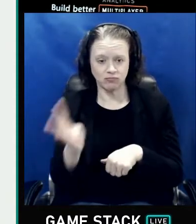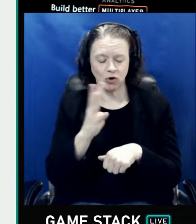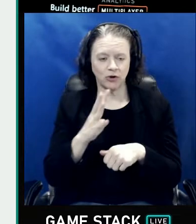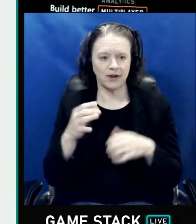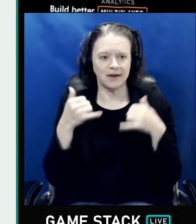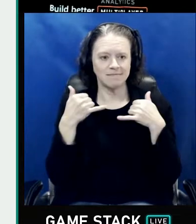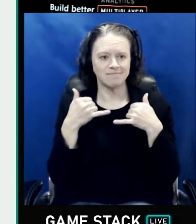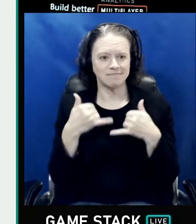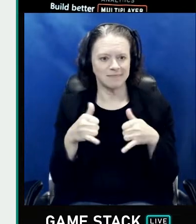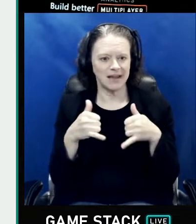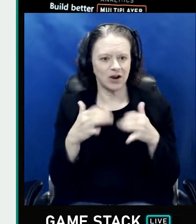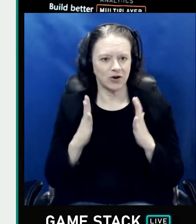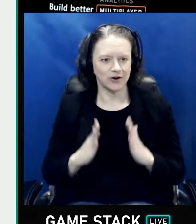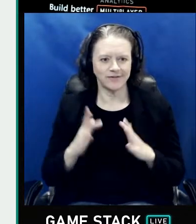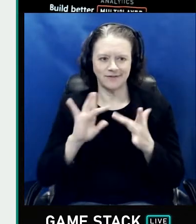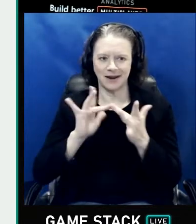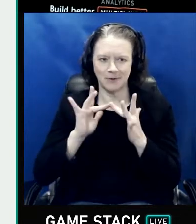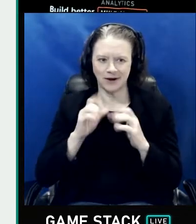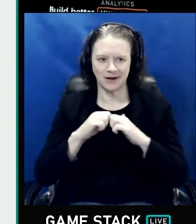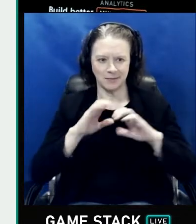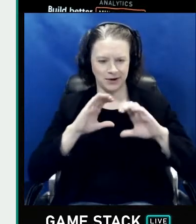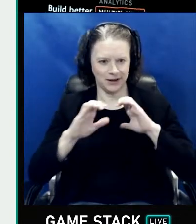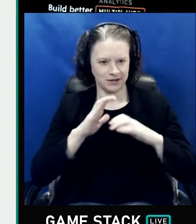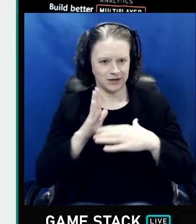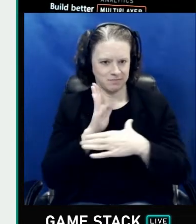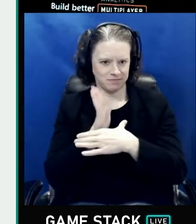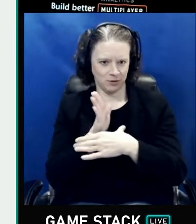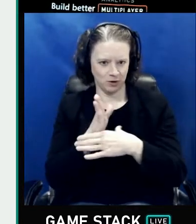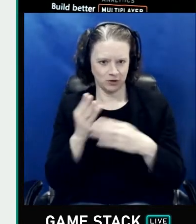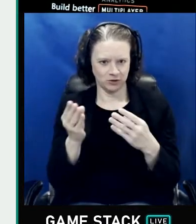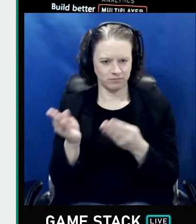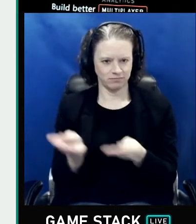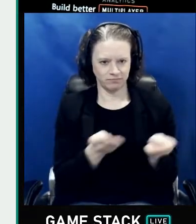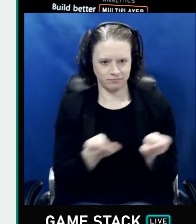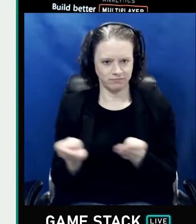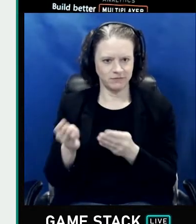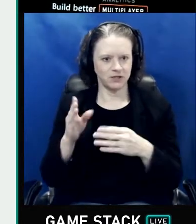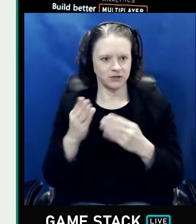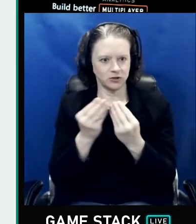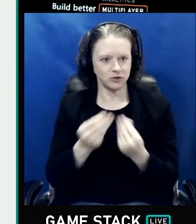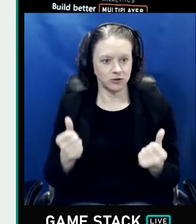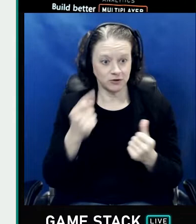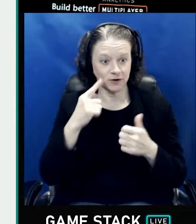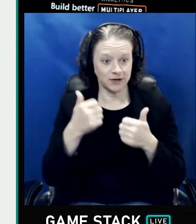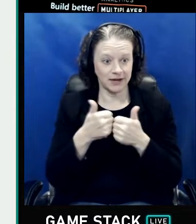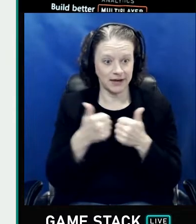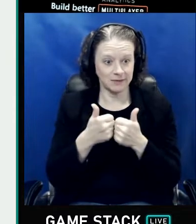It has a low-latency secure data transport, more authentication and encryption of all your communication,